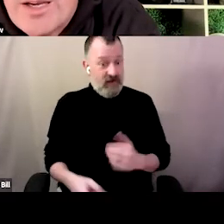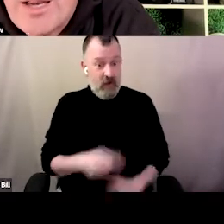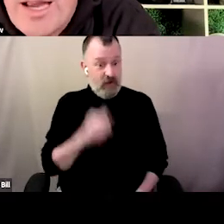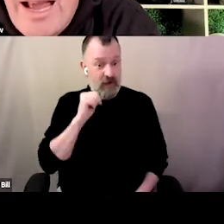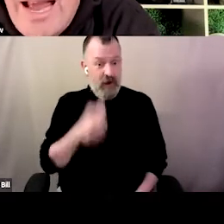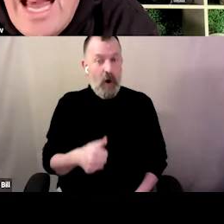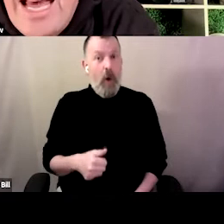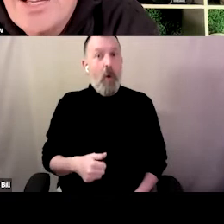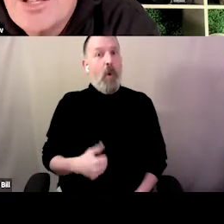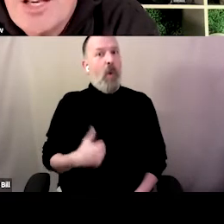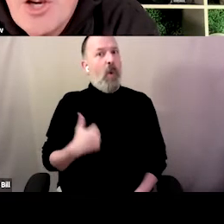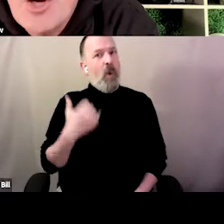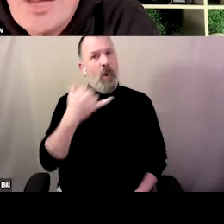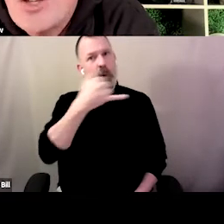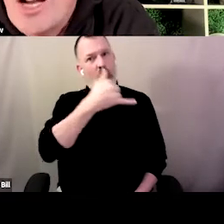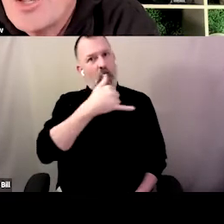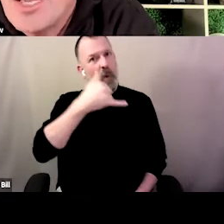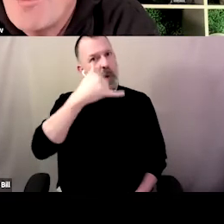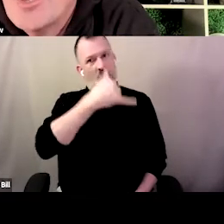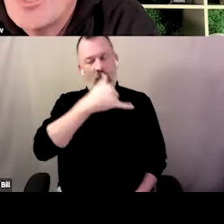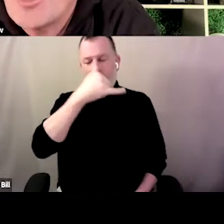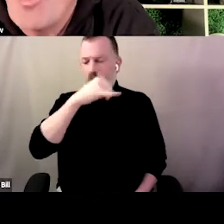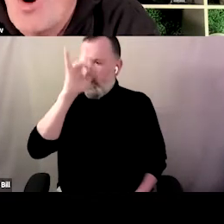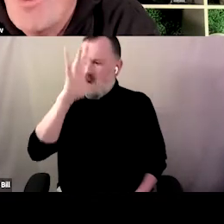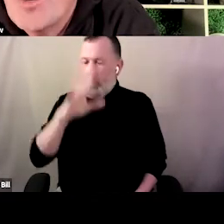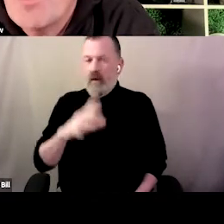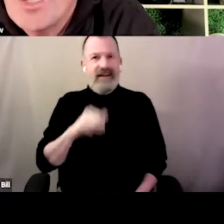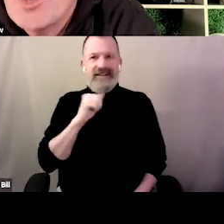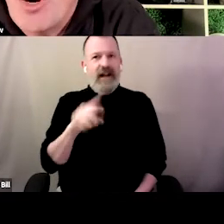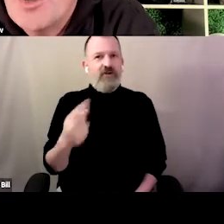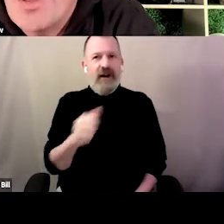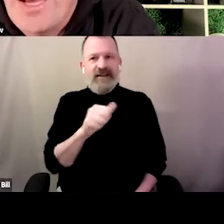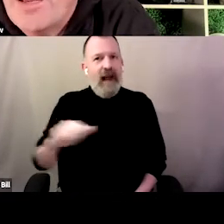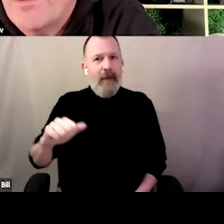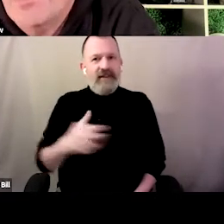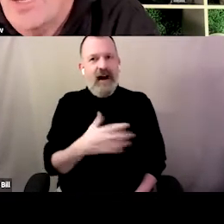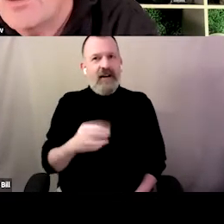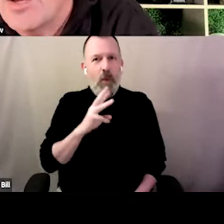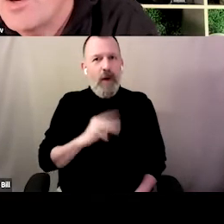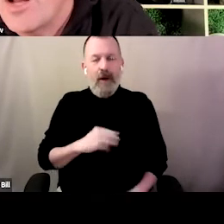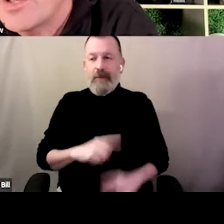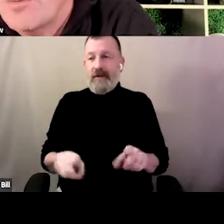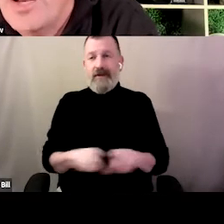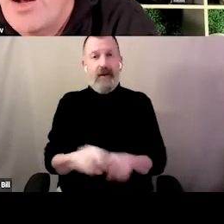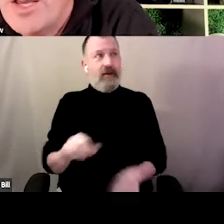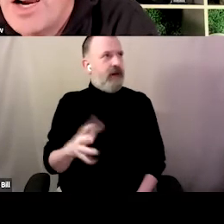CalebBarlow: And you know, it's not just the Amazons and the Walmart's but it's also like give you another example and healthcare.